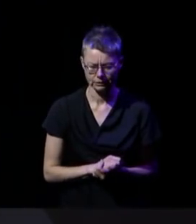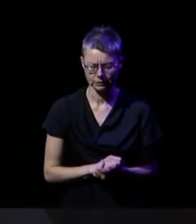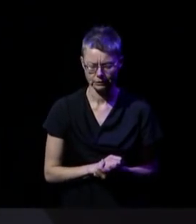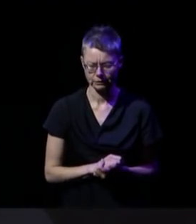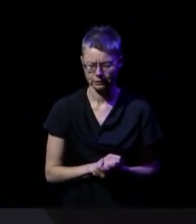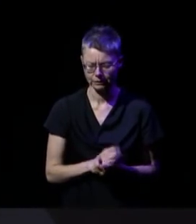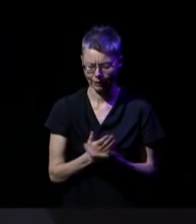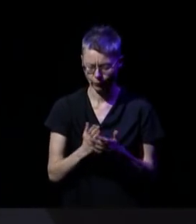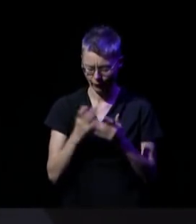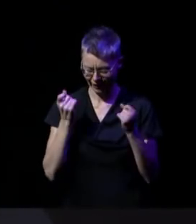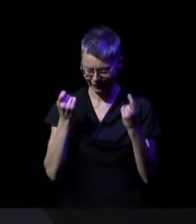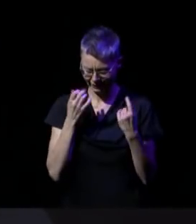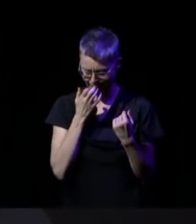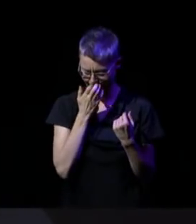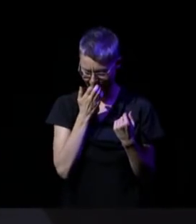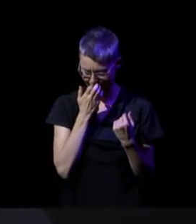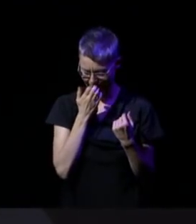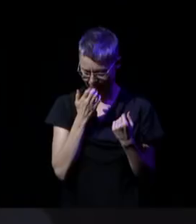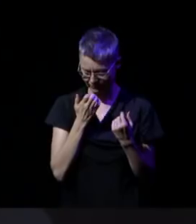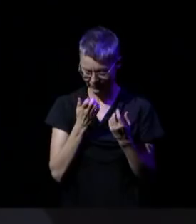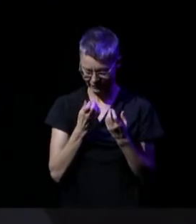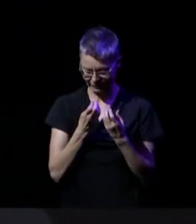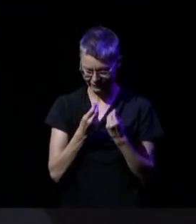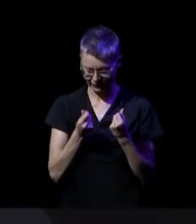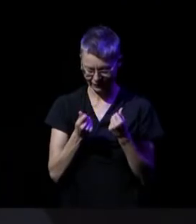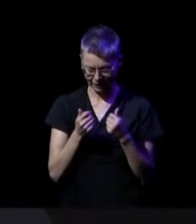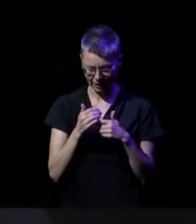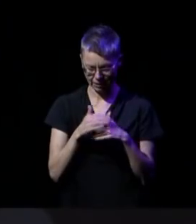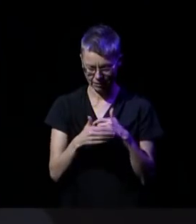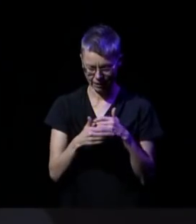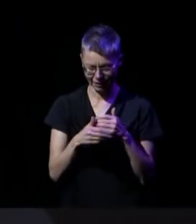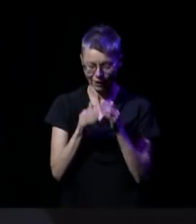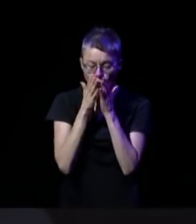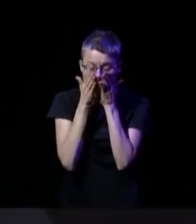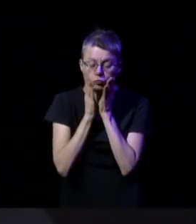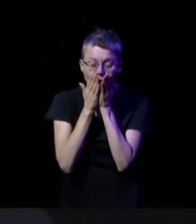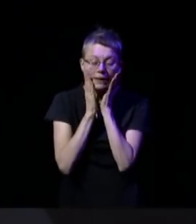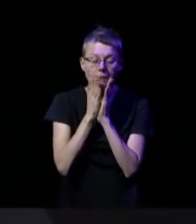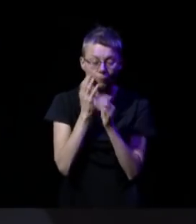that you feel, that there's something about the act of actually putting on a cream that will lighten your skin